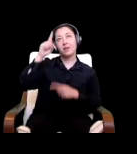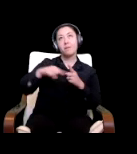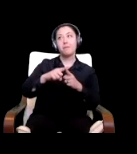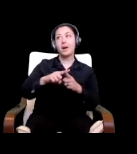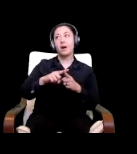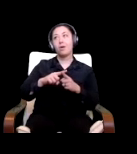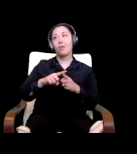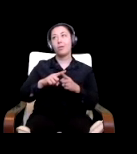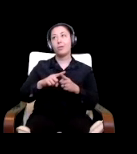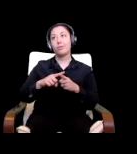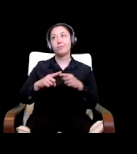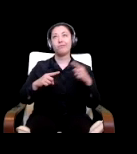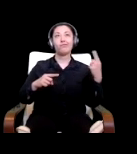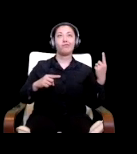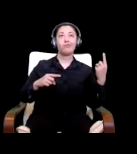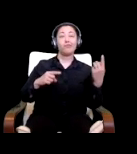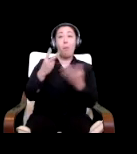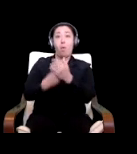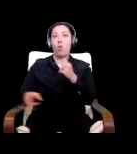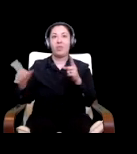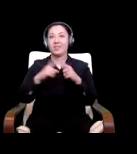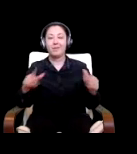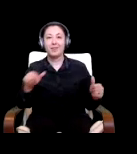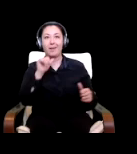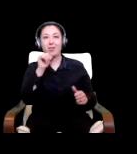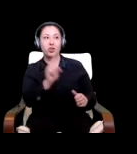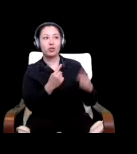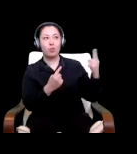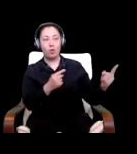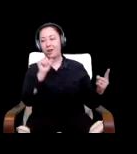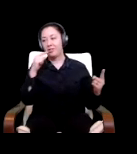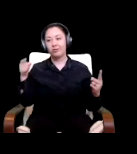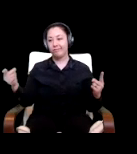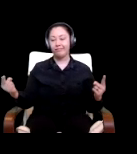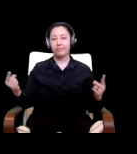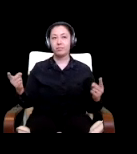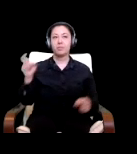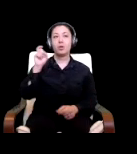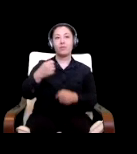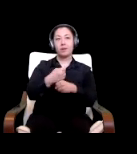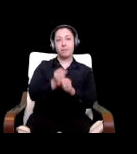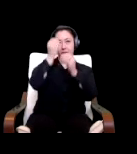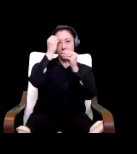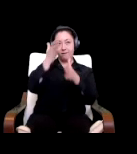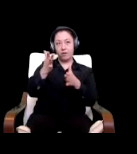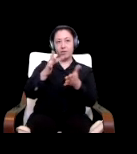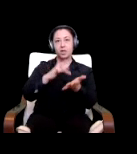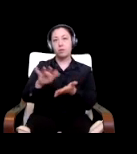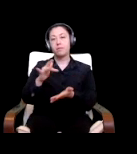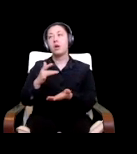while addressing the other. It is important to make information available through multiple sensory systems.